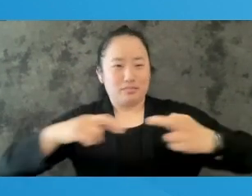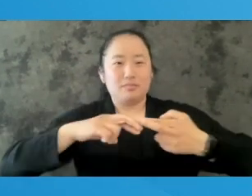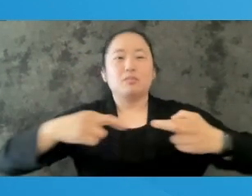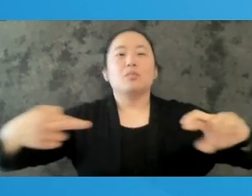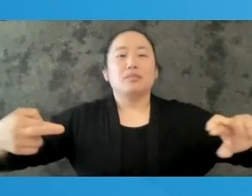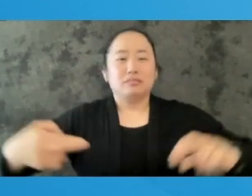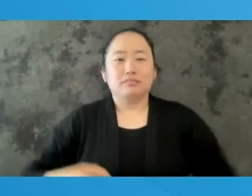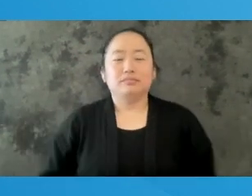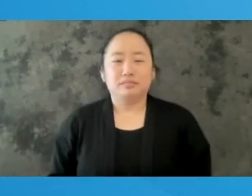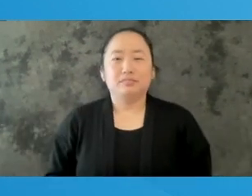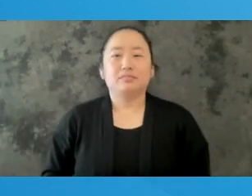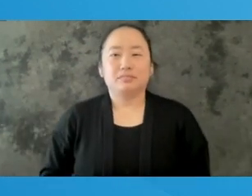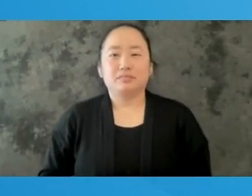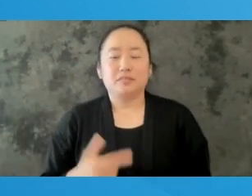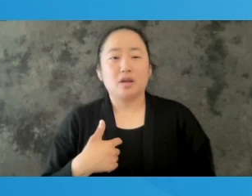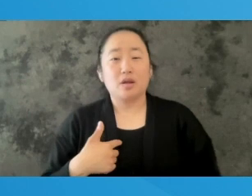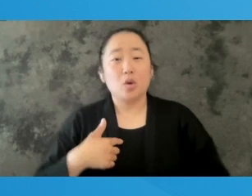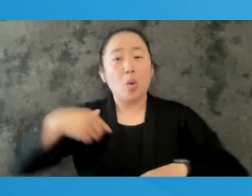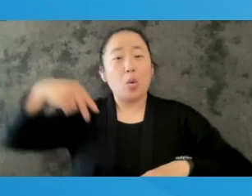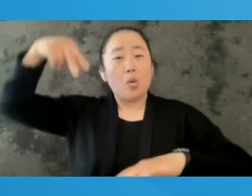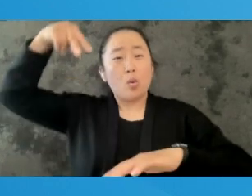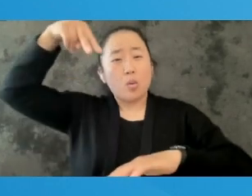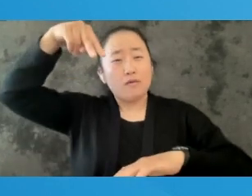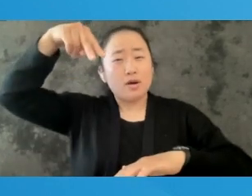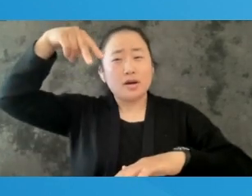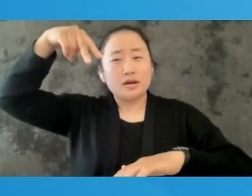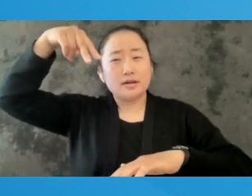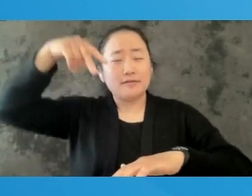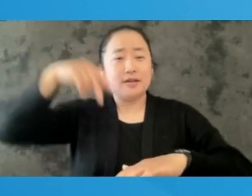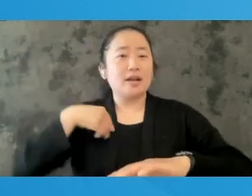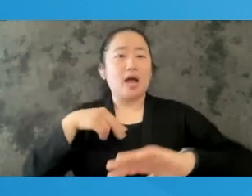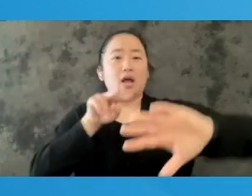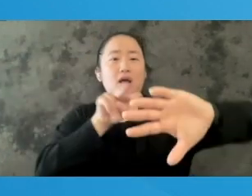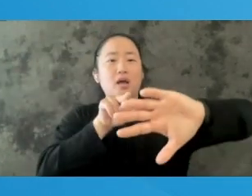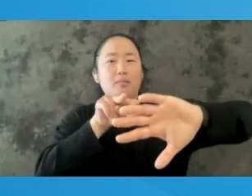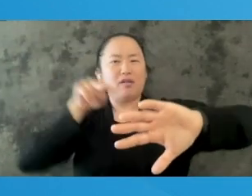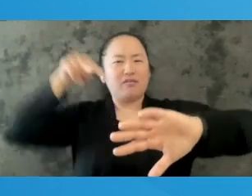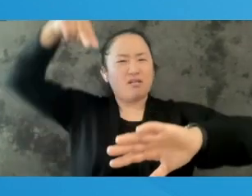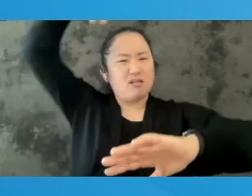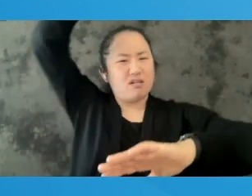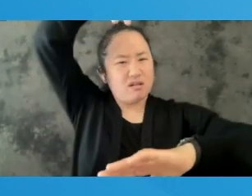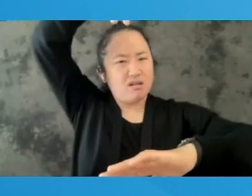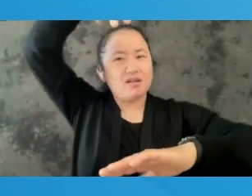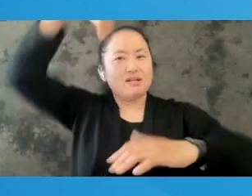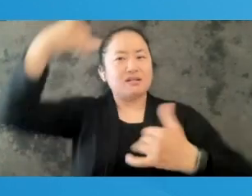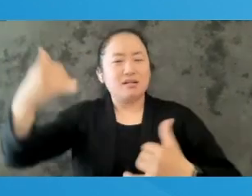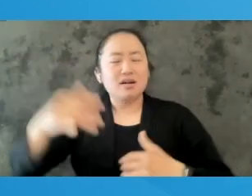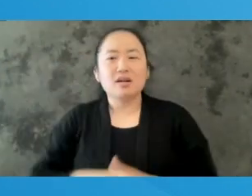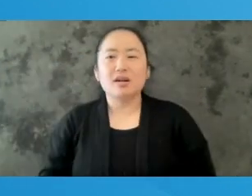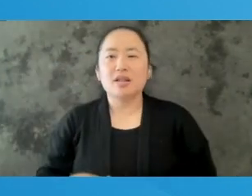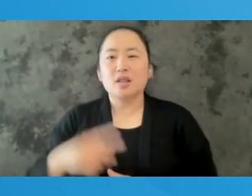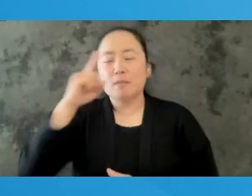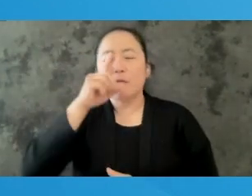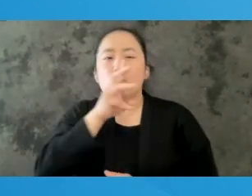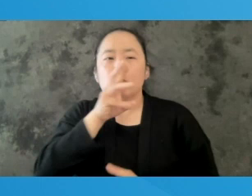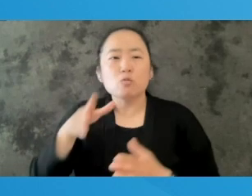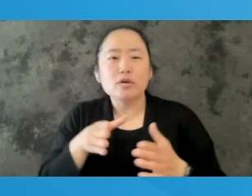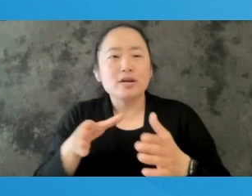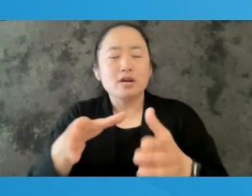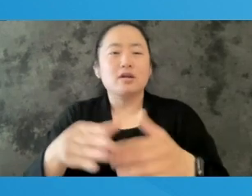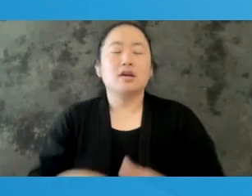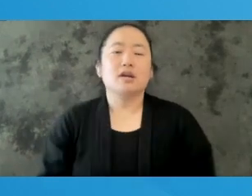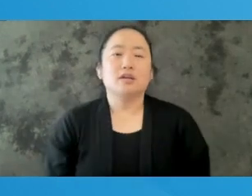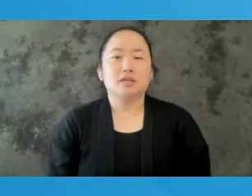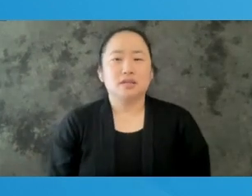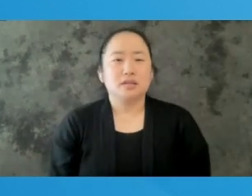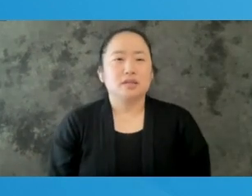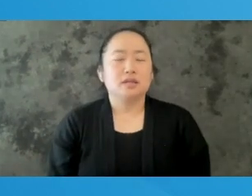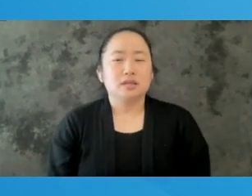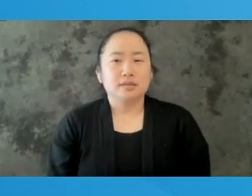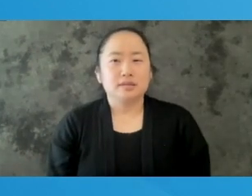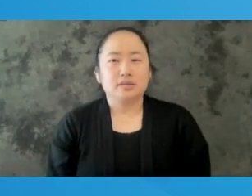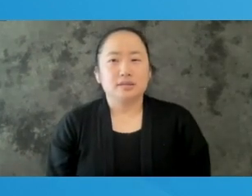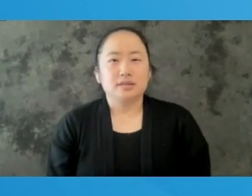So, kind of thinking about a shifted perspective and thinking about rivers or kind of electrical